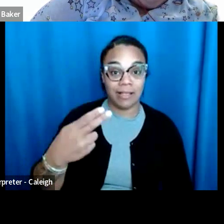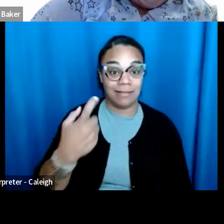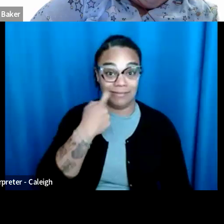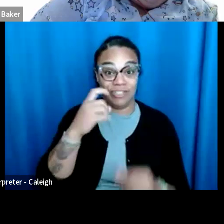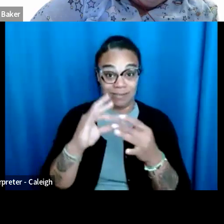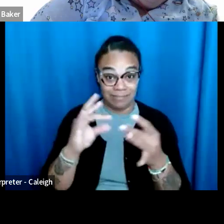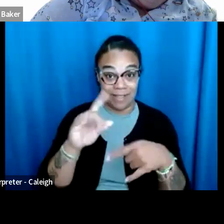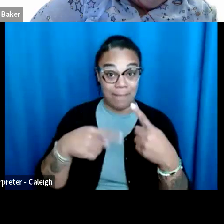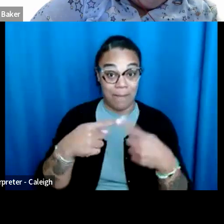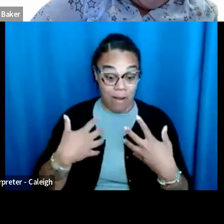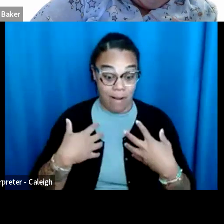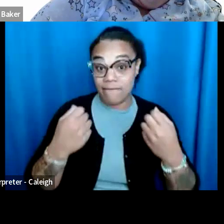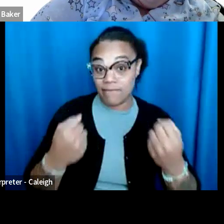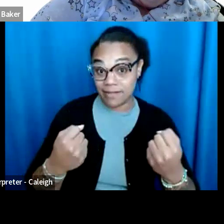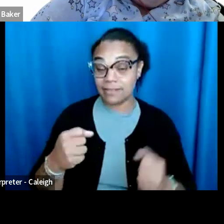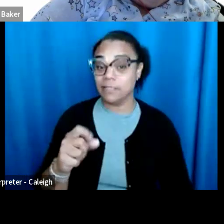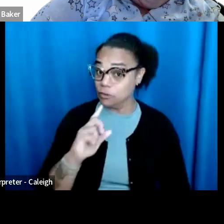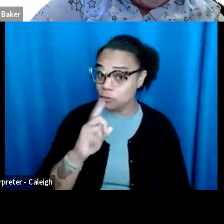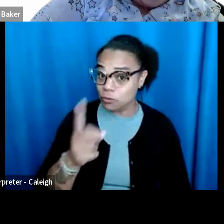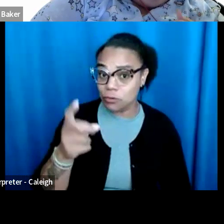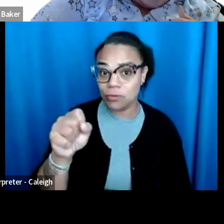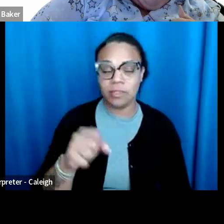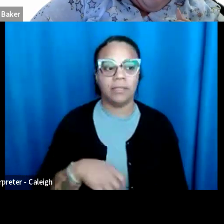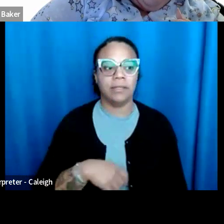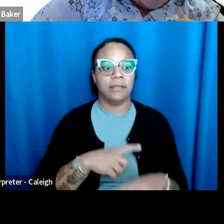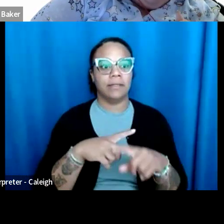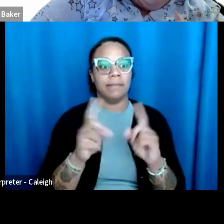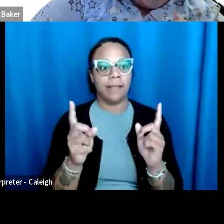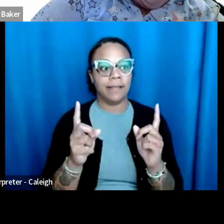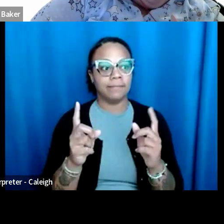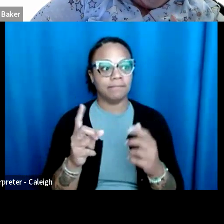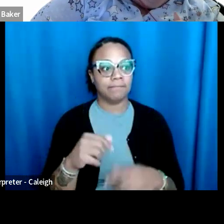but is so much having to have that inner confidence